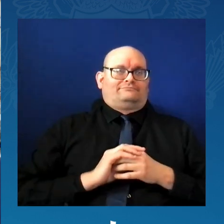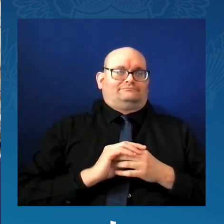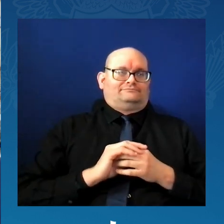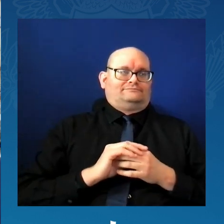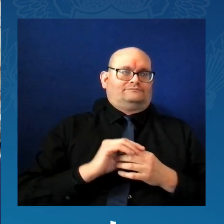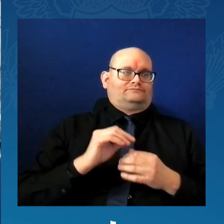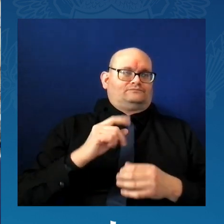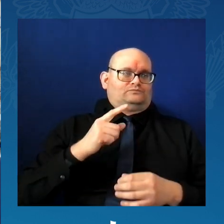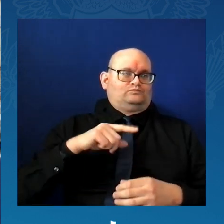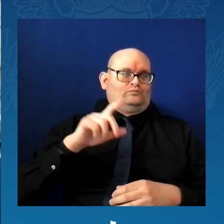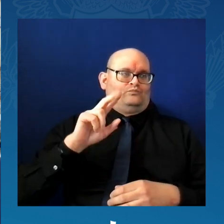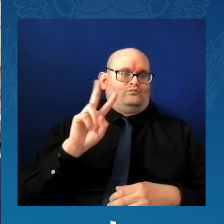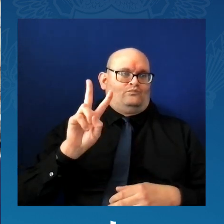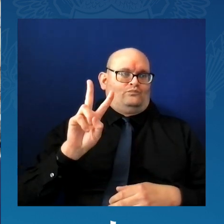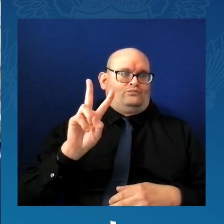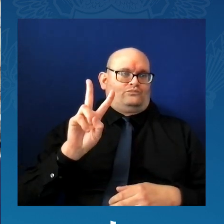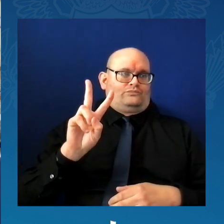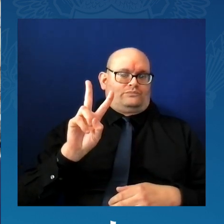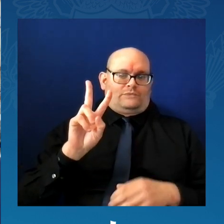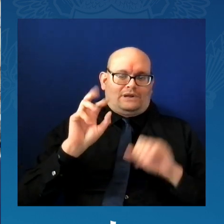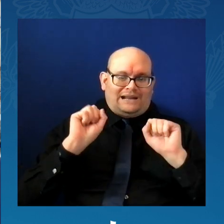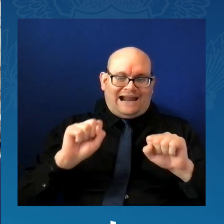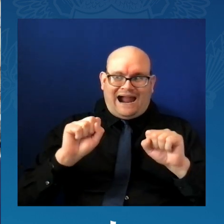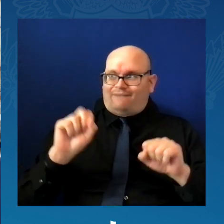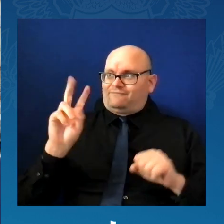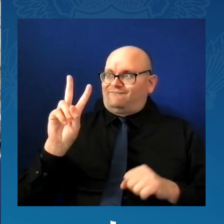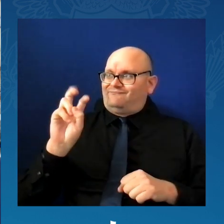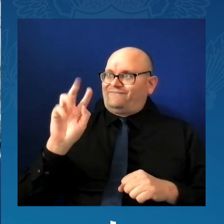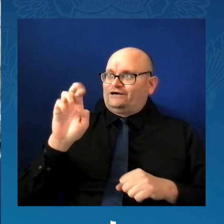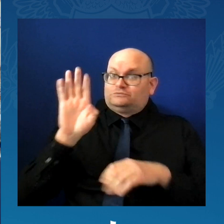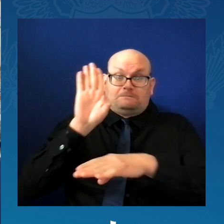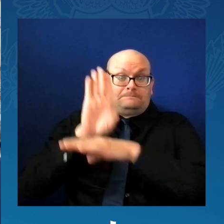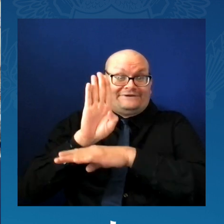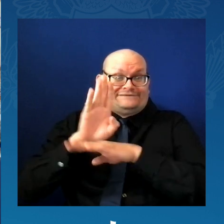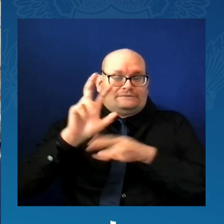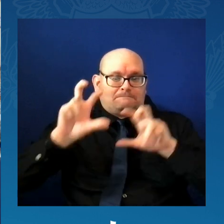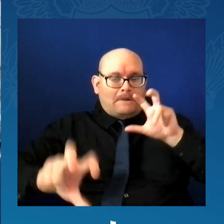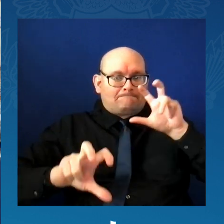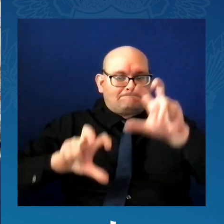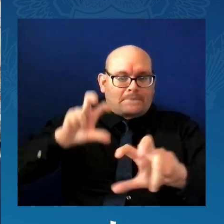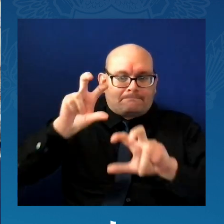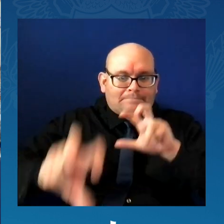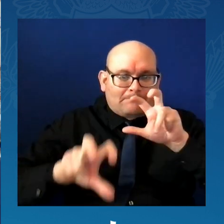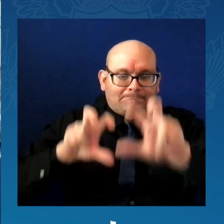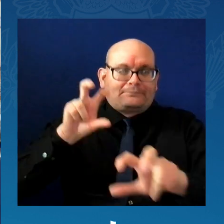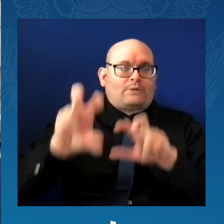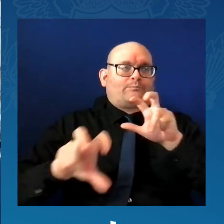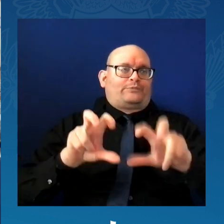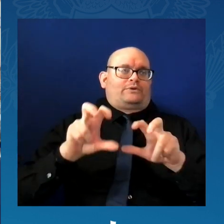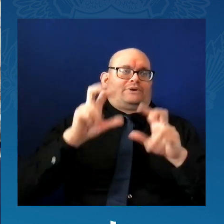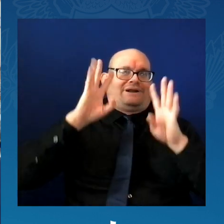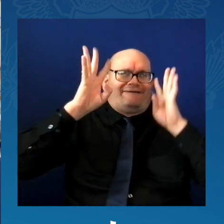that will drive our space economy to new heights. They need clear rules upon which they can deliver those amazing capabilities.